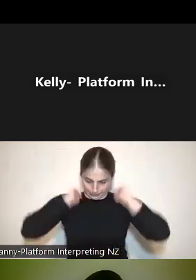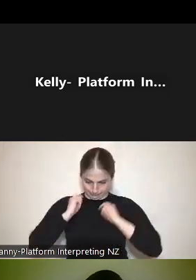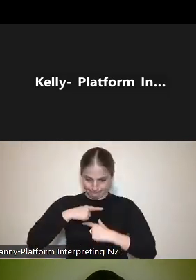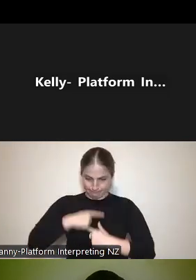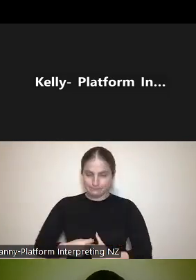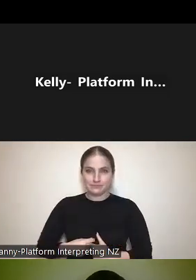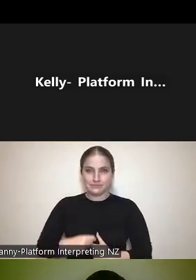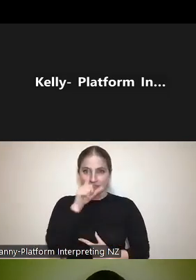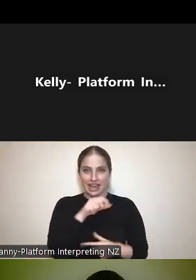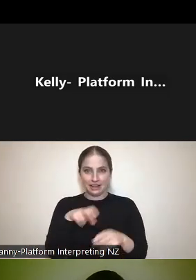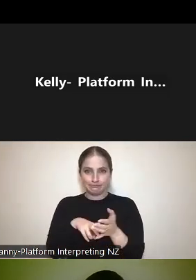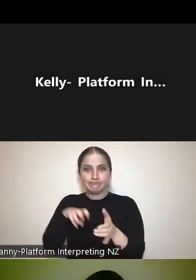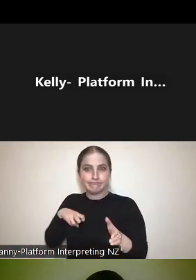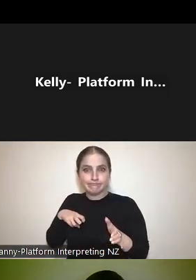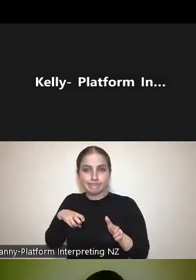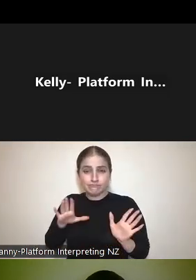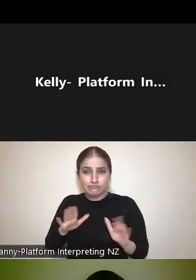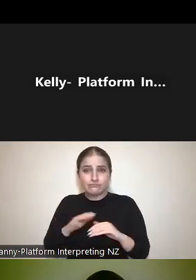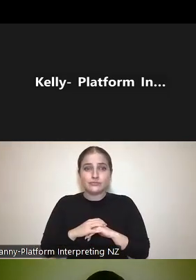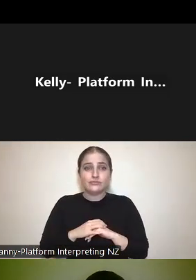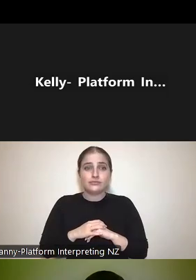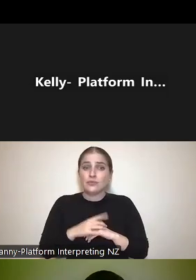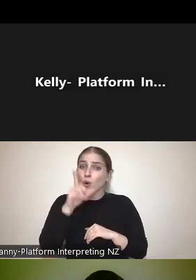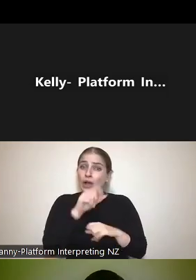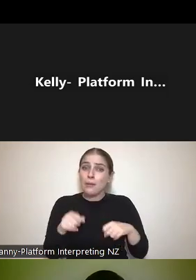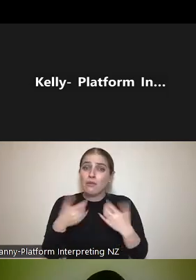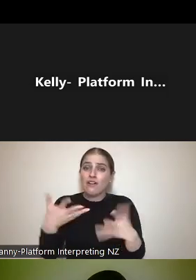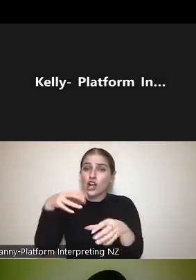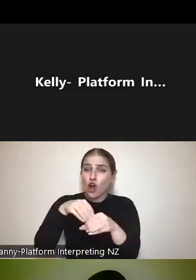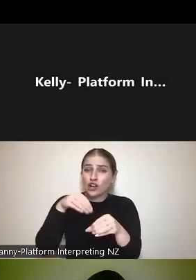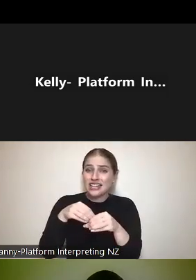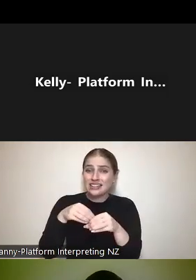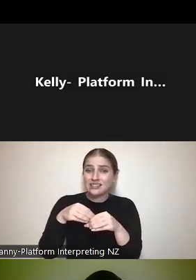You can provide content warnings, say that there's going to be haze, smoke,